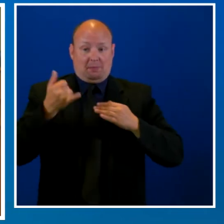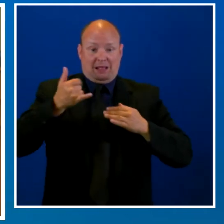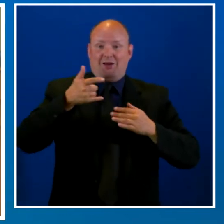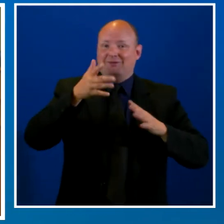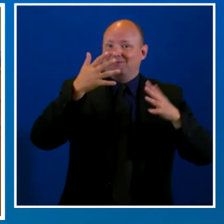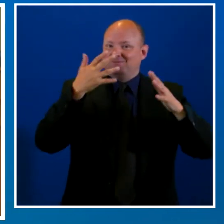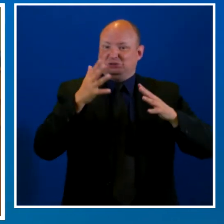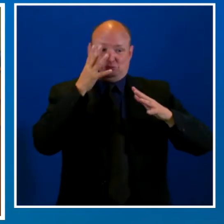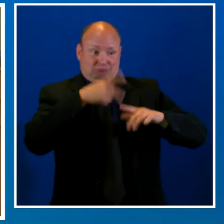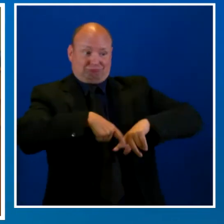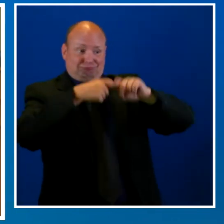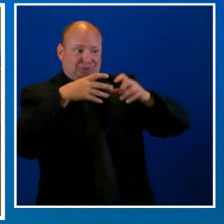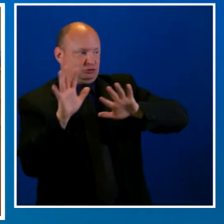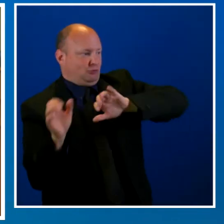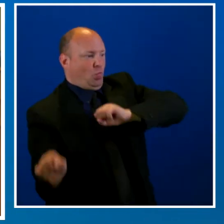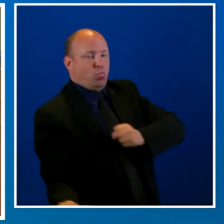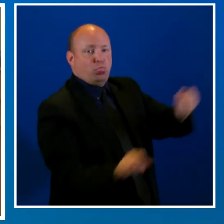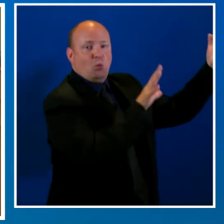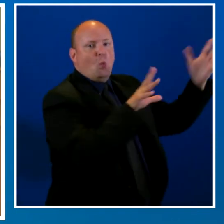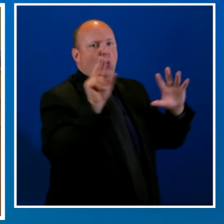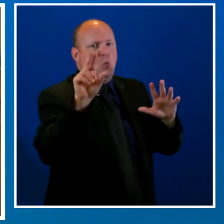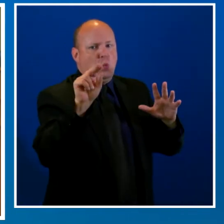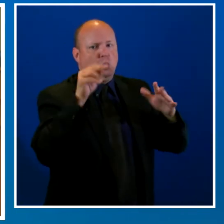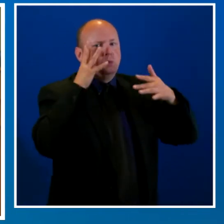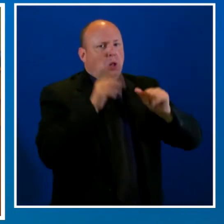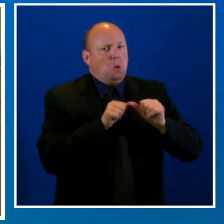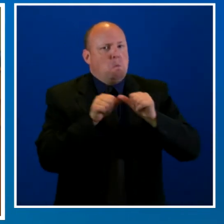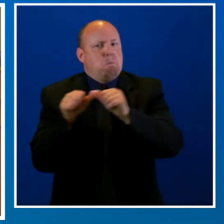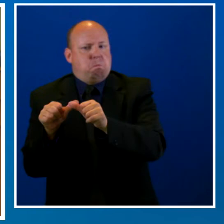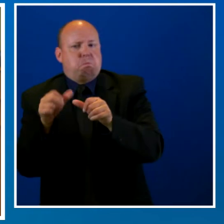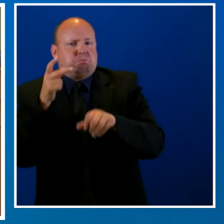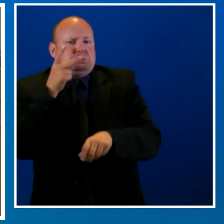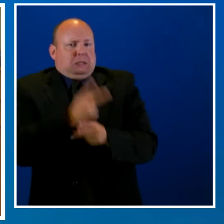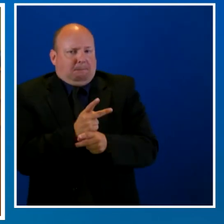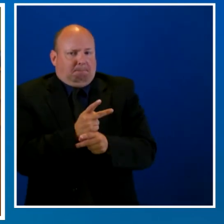new order, new provisions will support renters and landlords